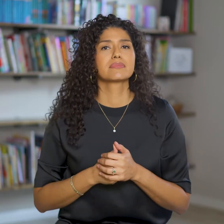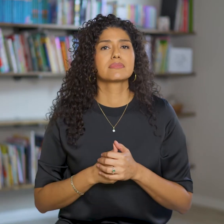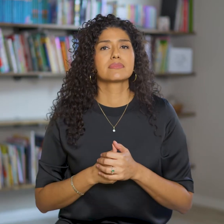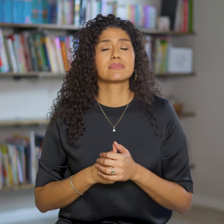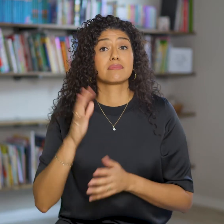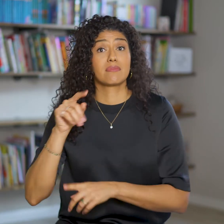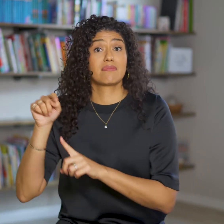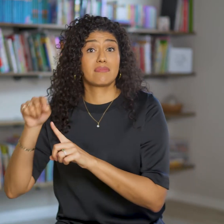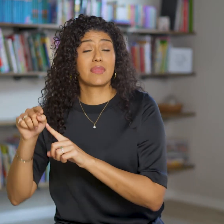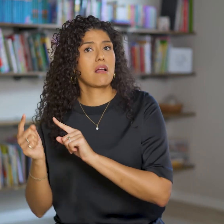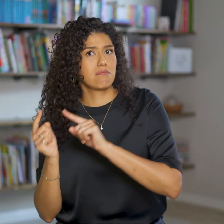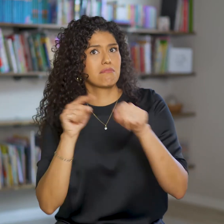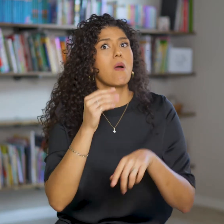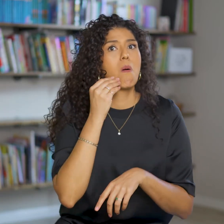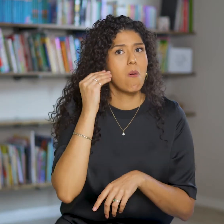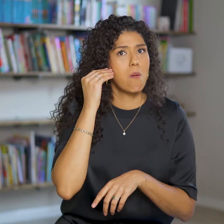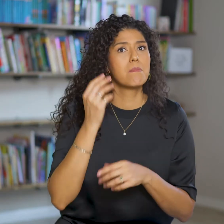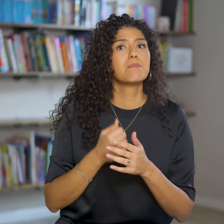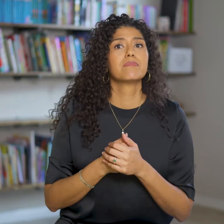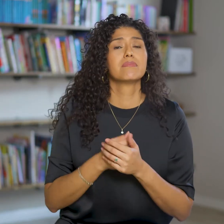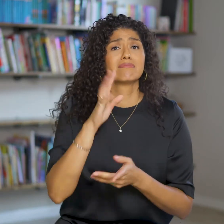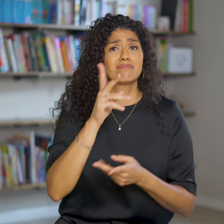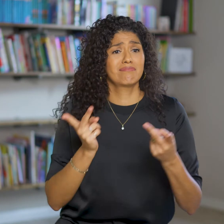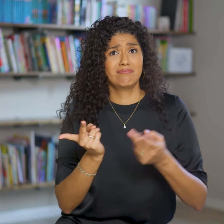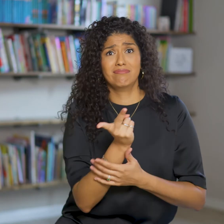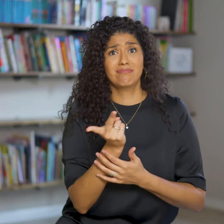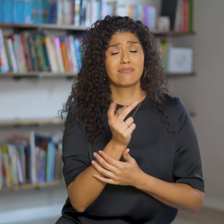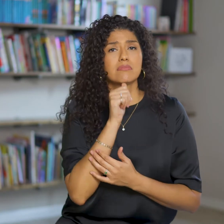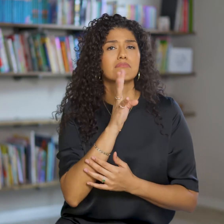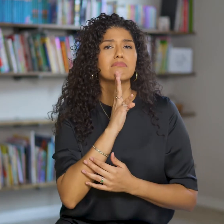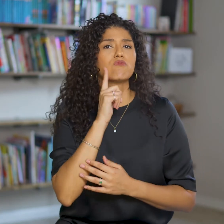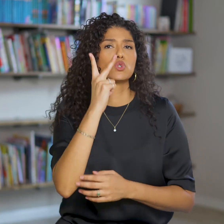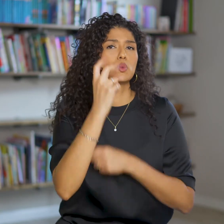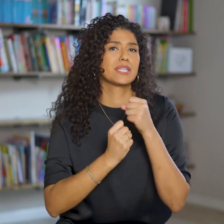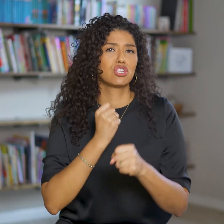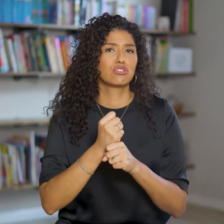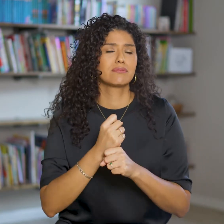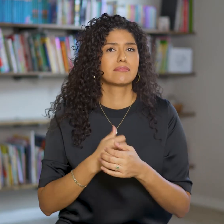Absalom comes home and they don’t speak for two years.